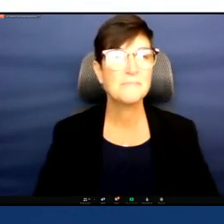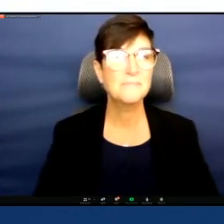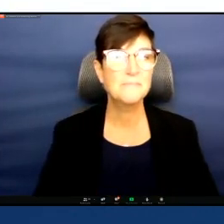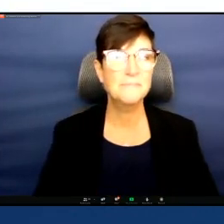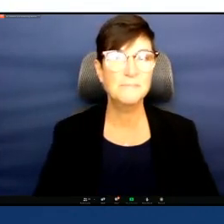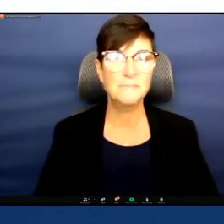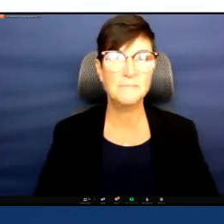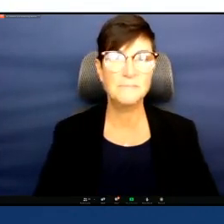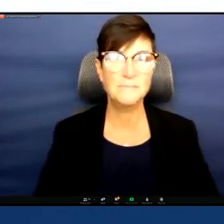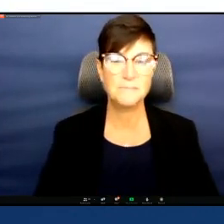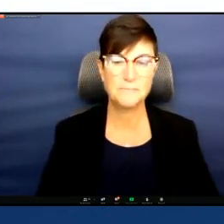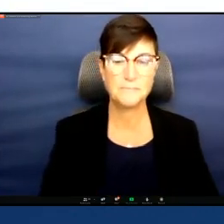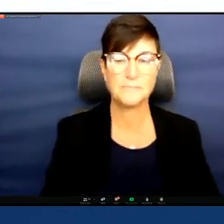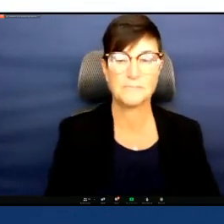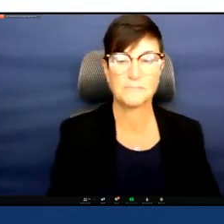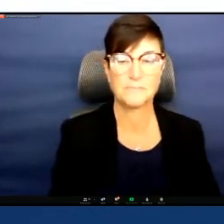So what is a budget?